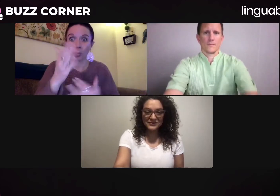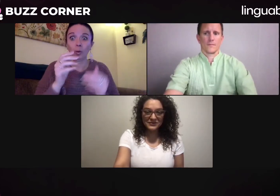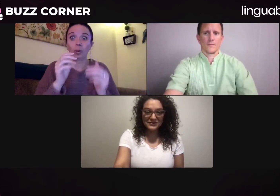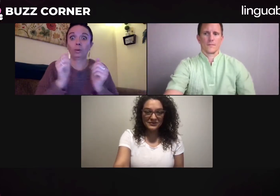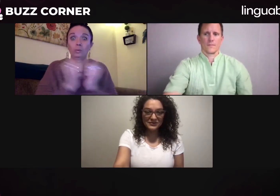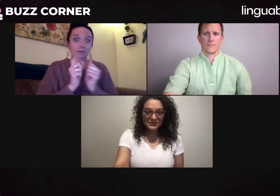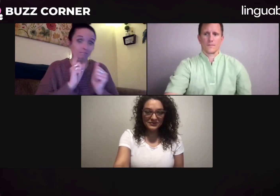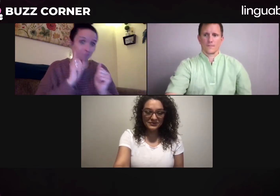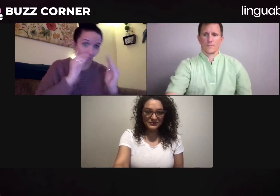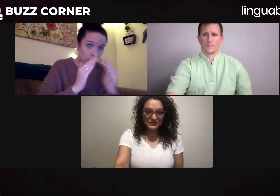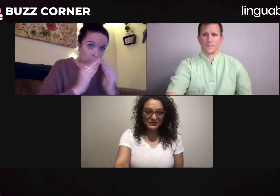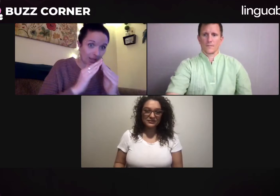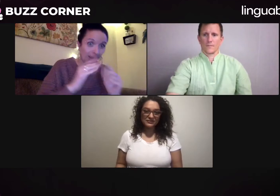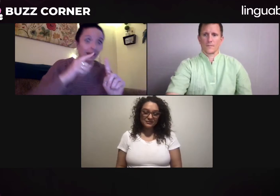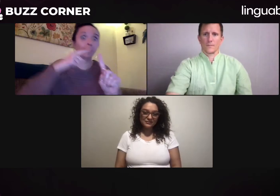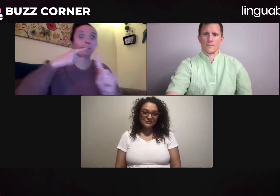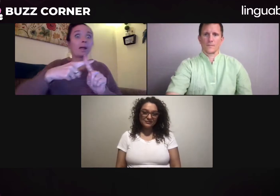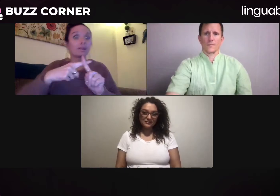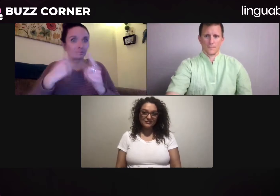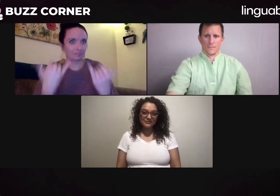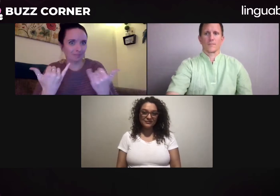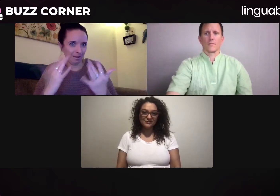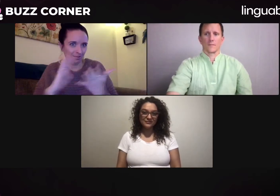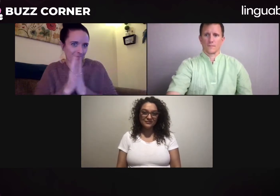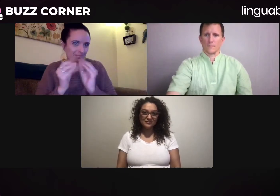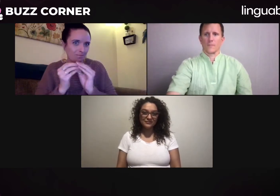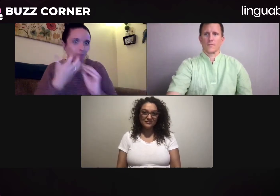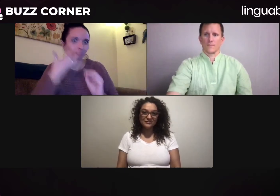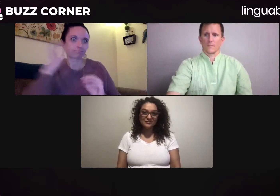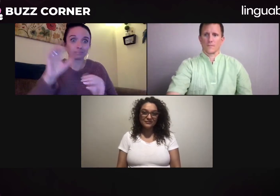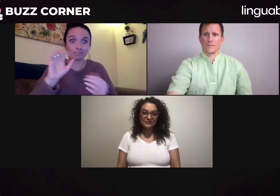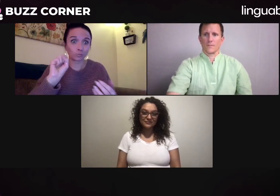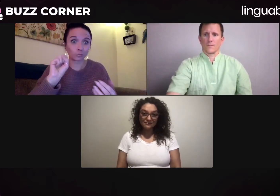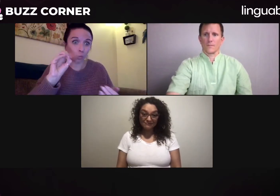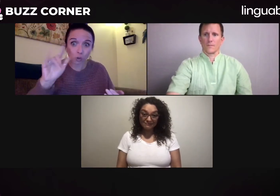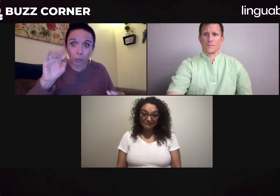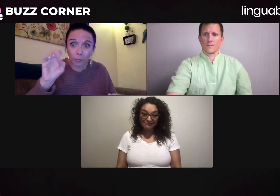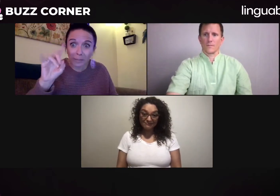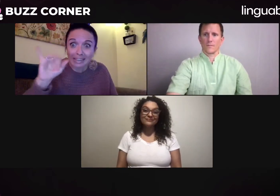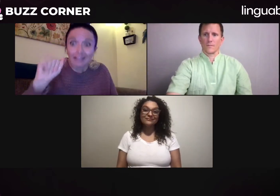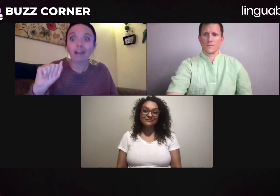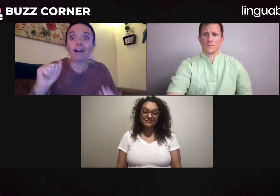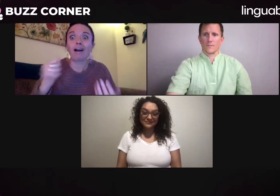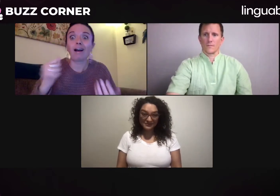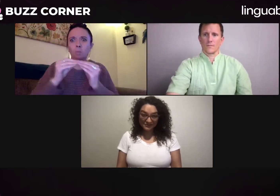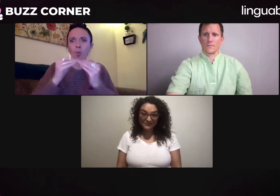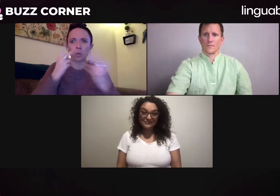and a lot of tough things to navigate within the deaf community as well as social media